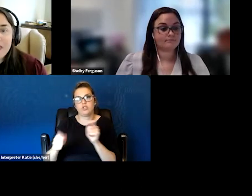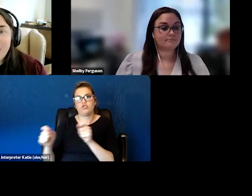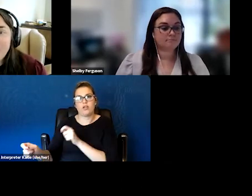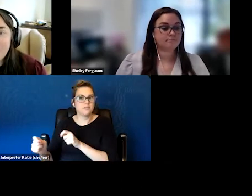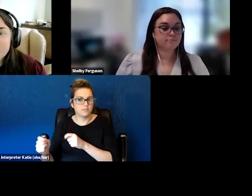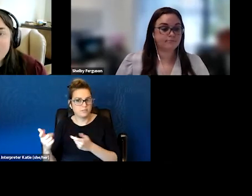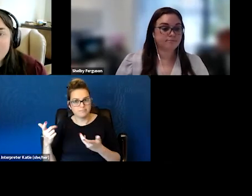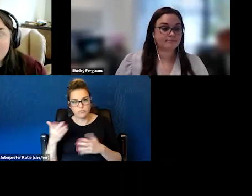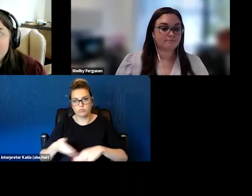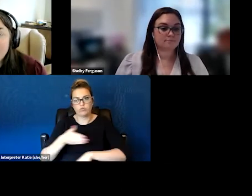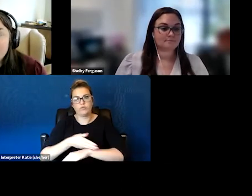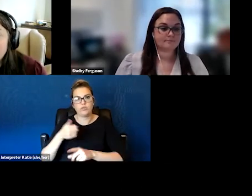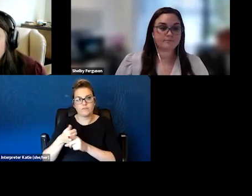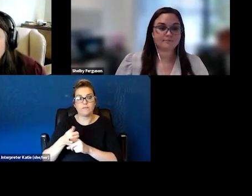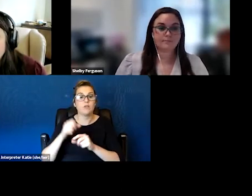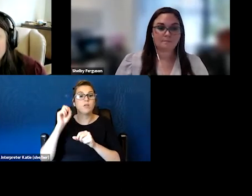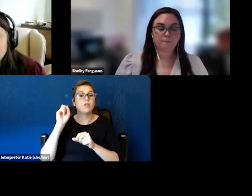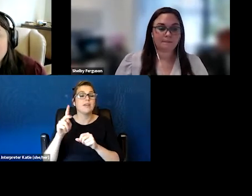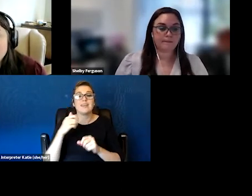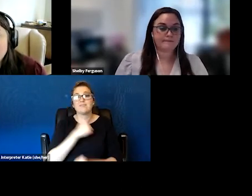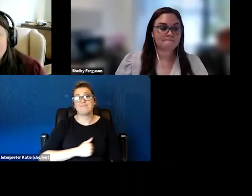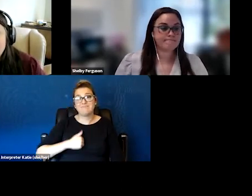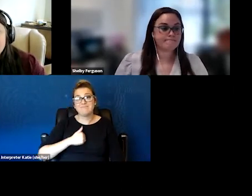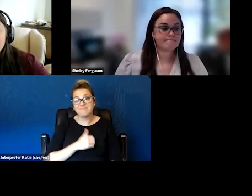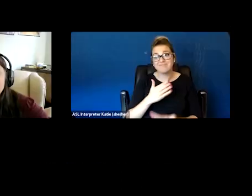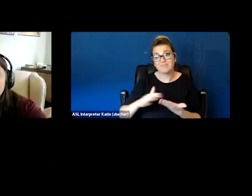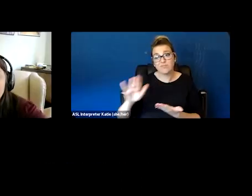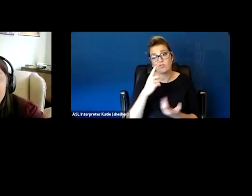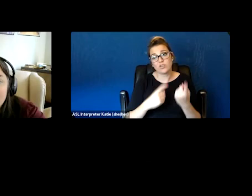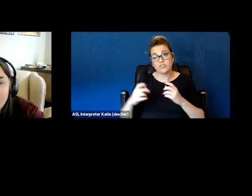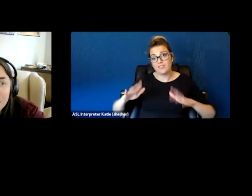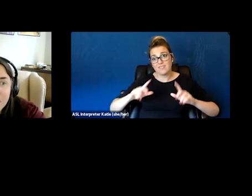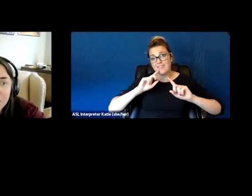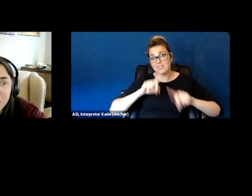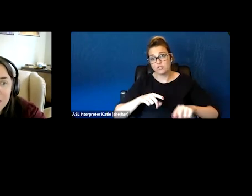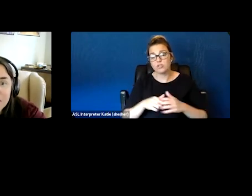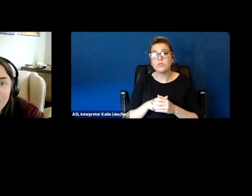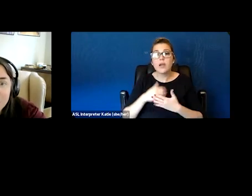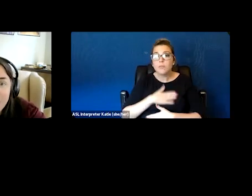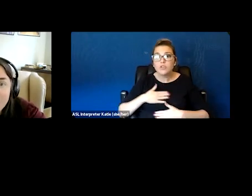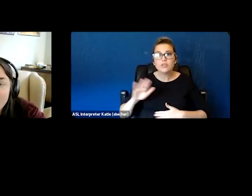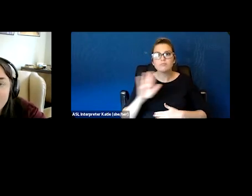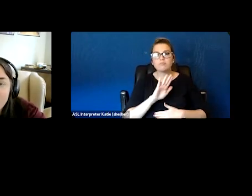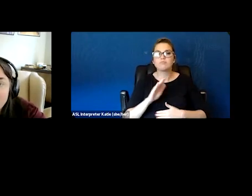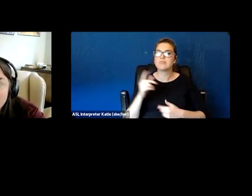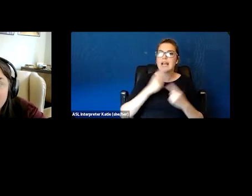With that, I will say again, apologies to folks whose question we didn't get to. Really appreciate how engaged everyone was in asking a lot of questions.